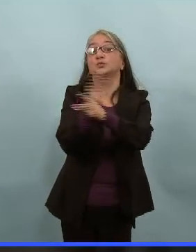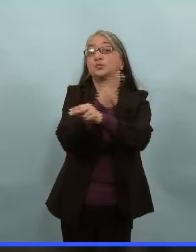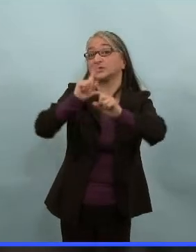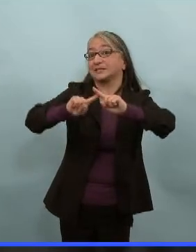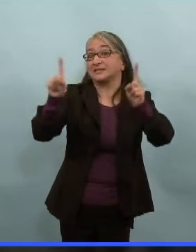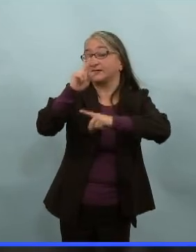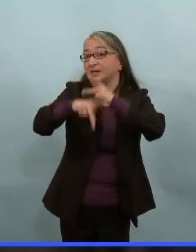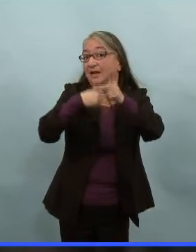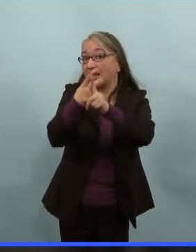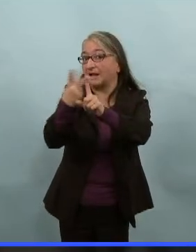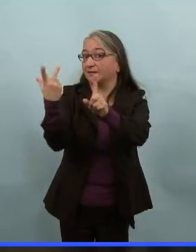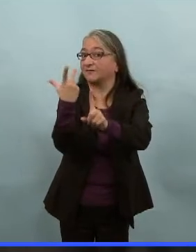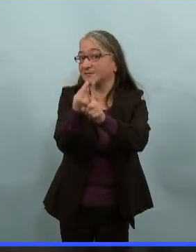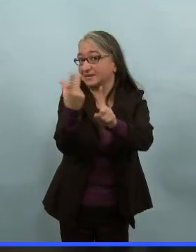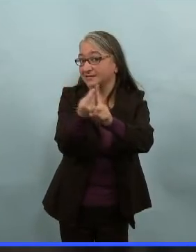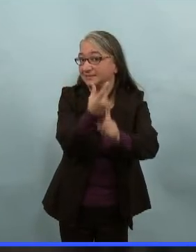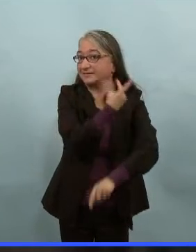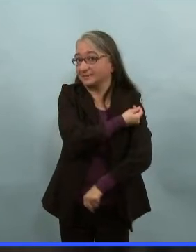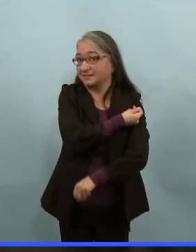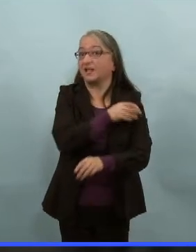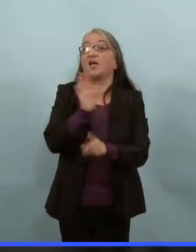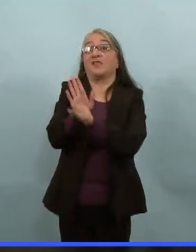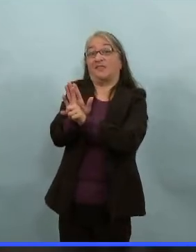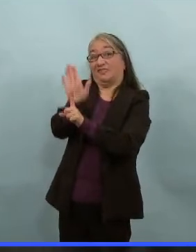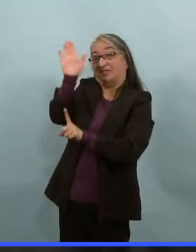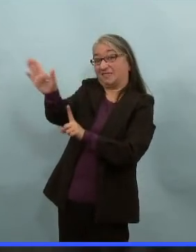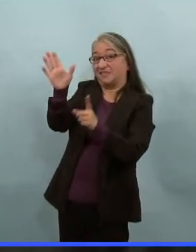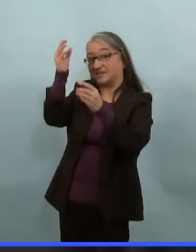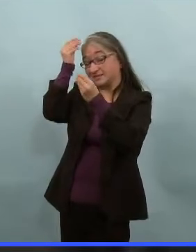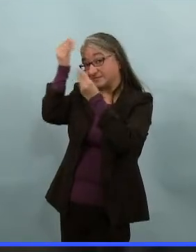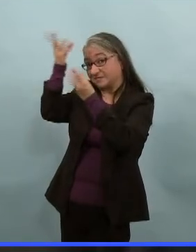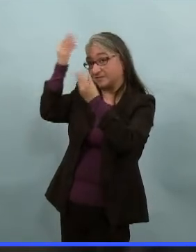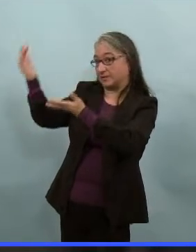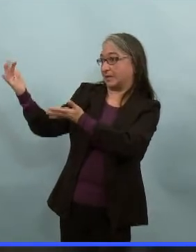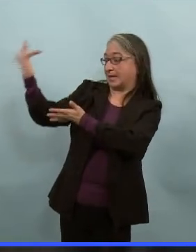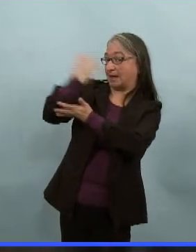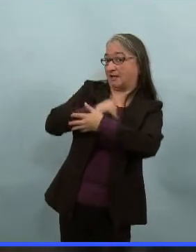their data that they collect it is harder to look at from a hospitalization perspective on